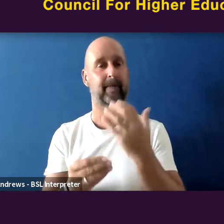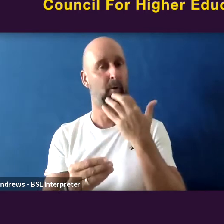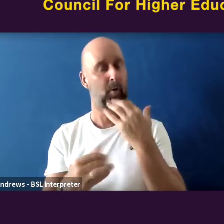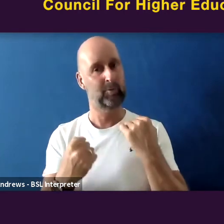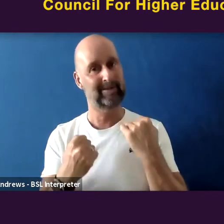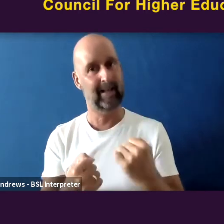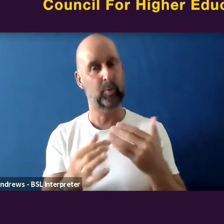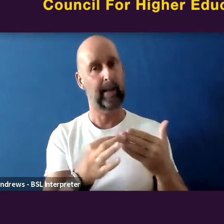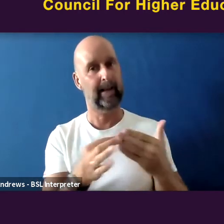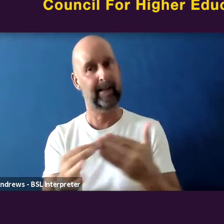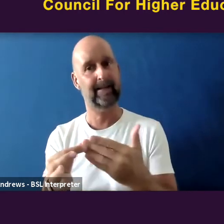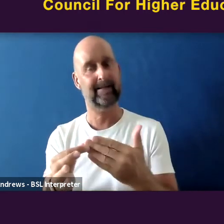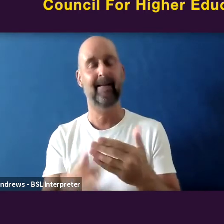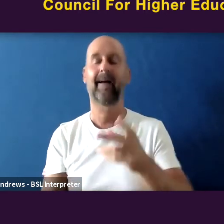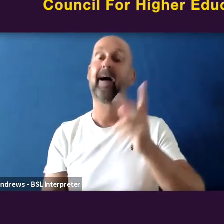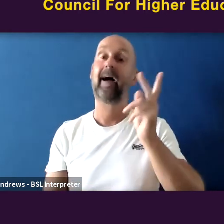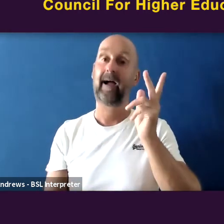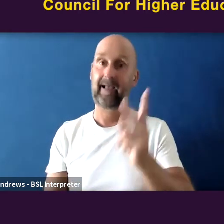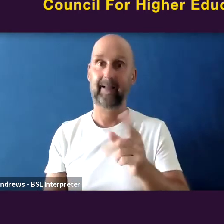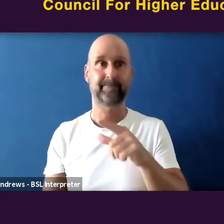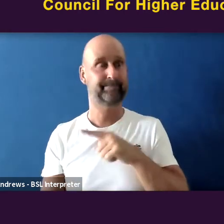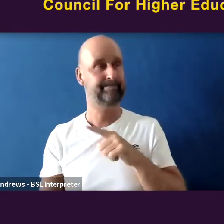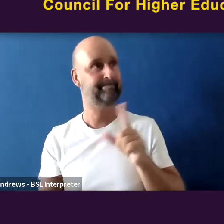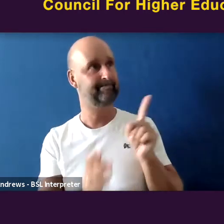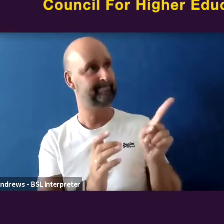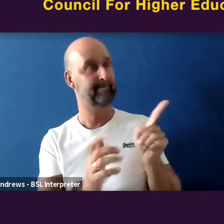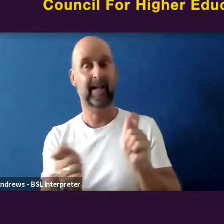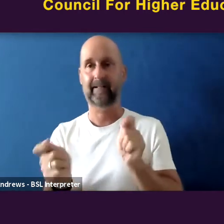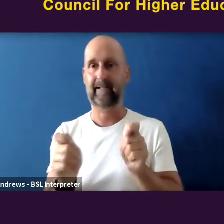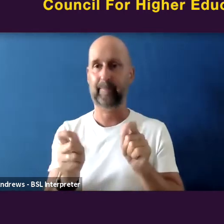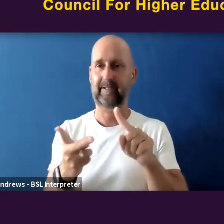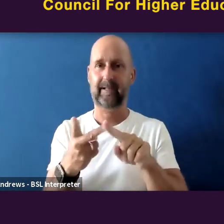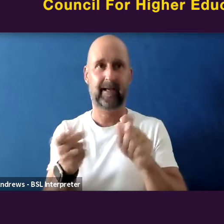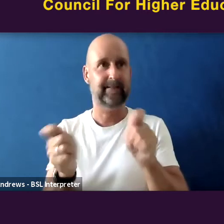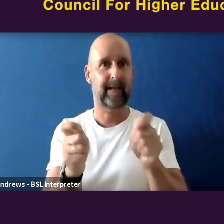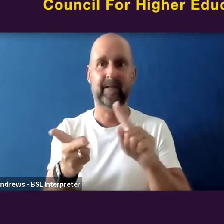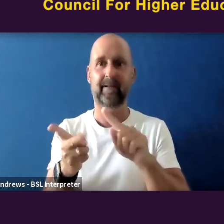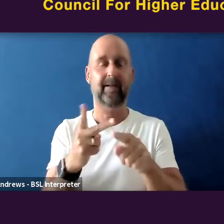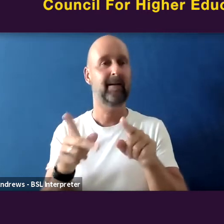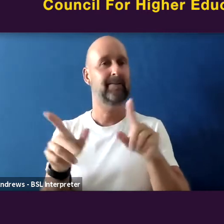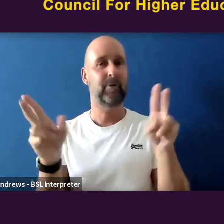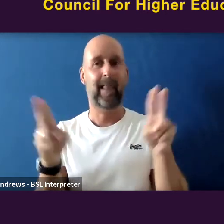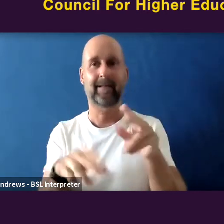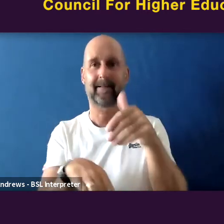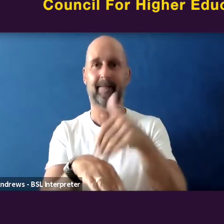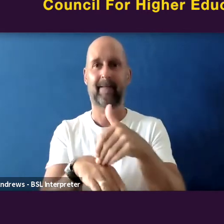have yet again pivoted, adapted in order to minimise the impact on staff and students